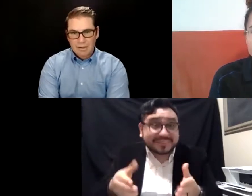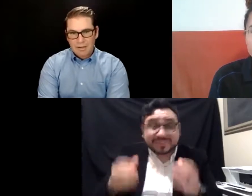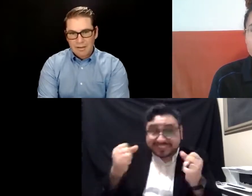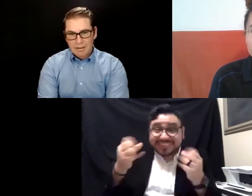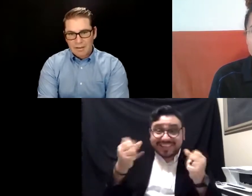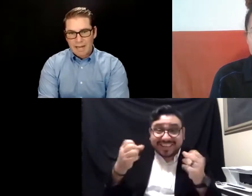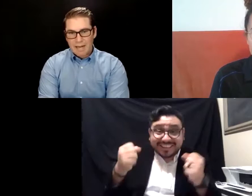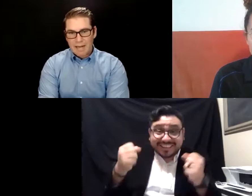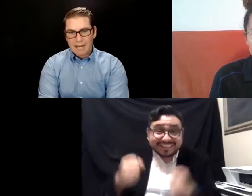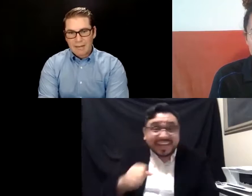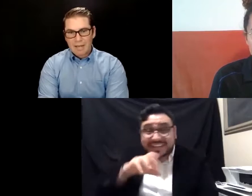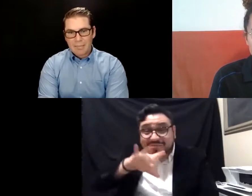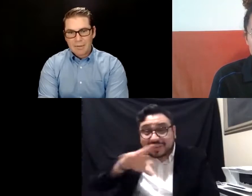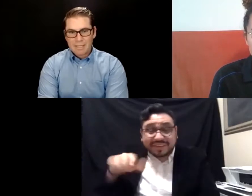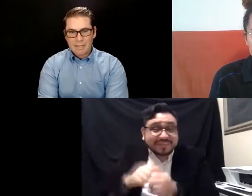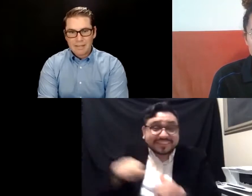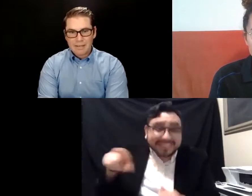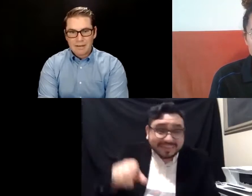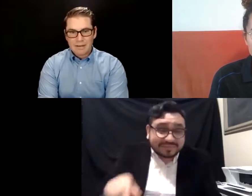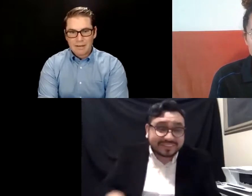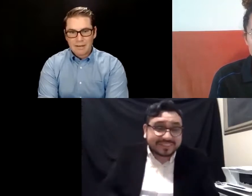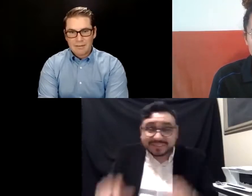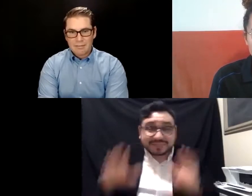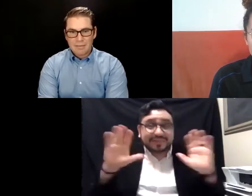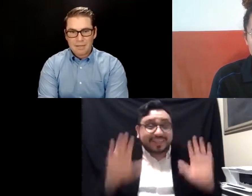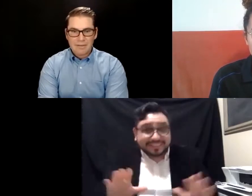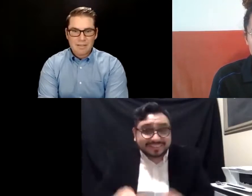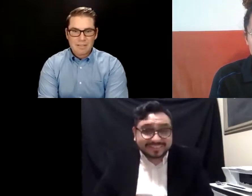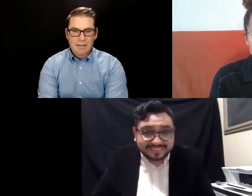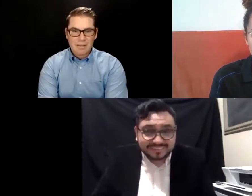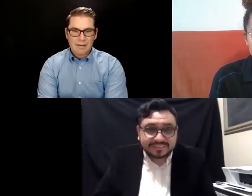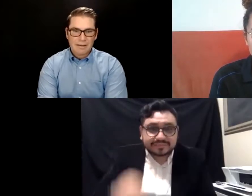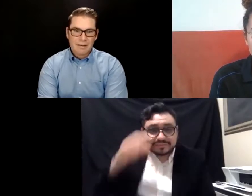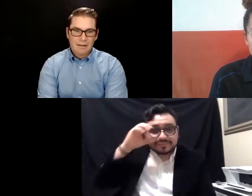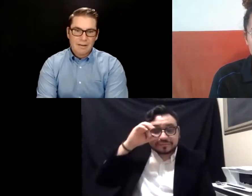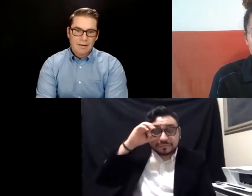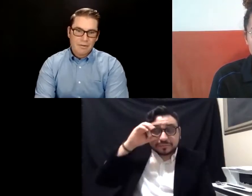And I can help that person with finger spelling.